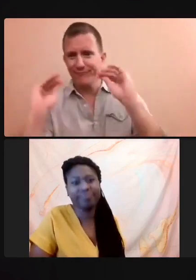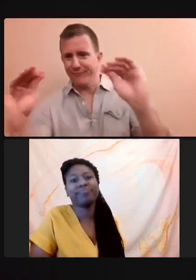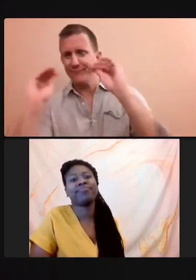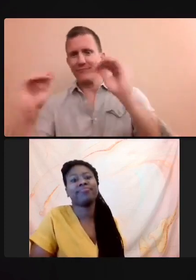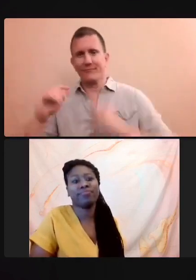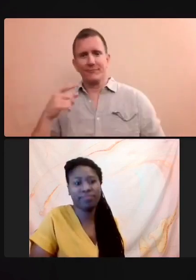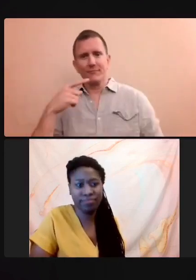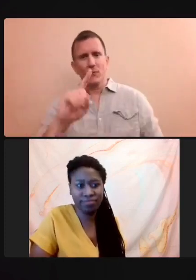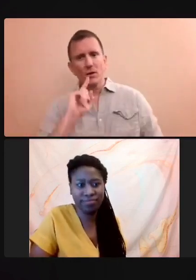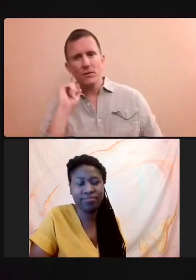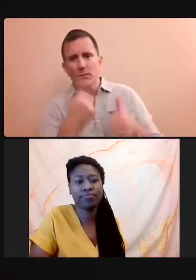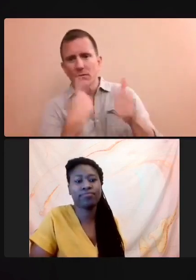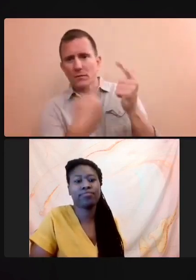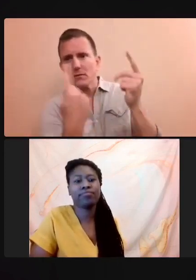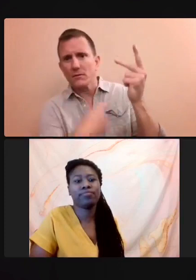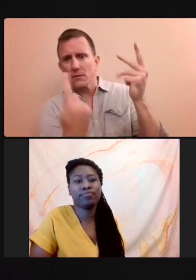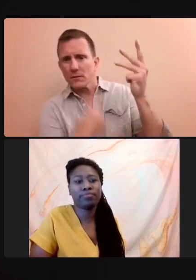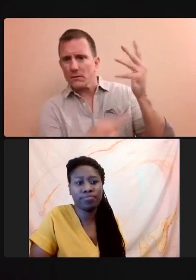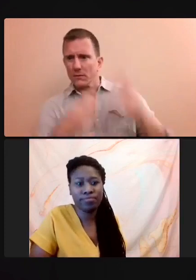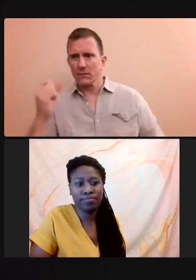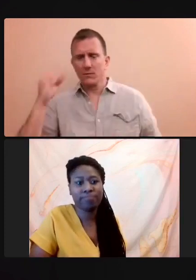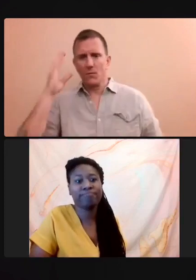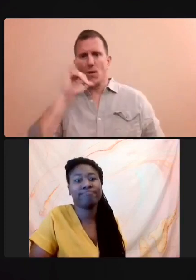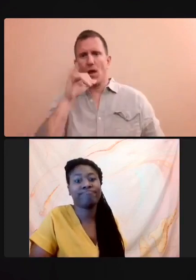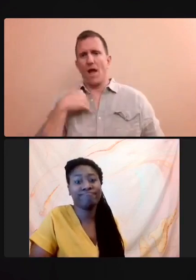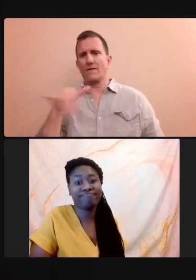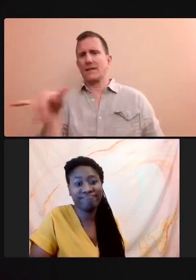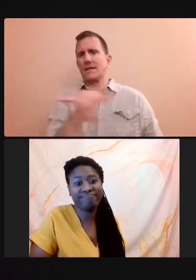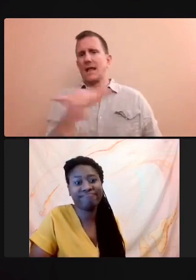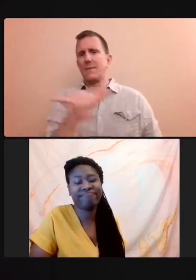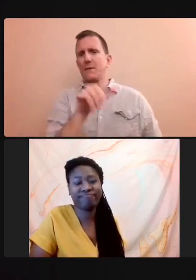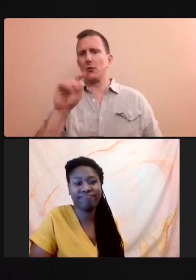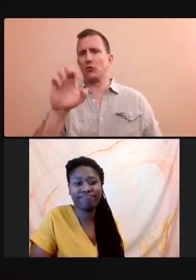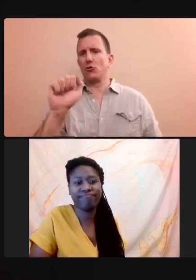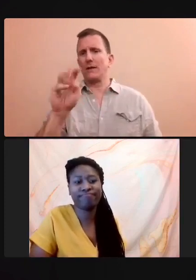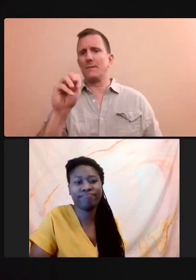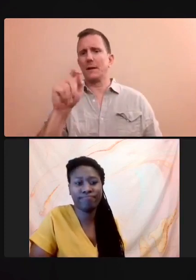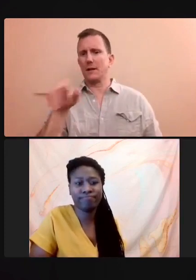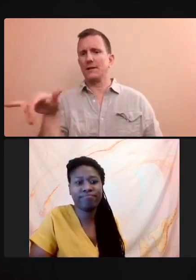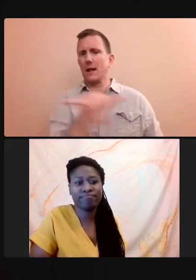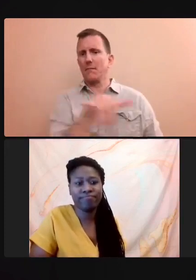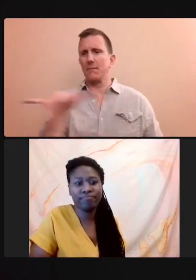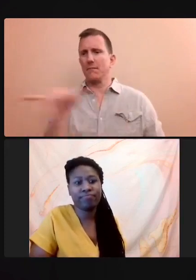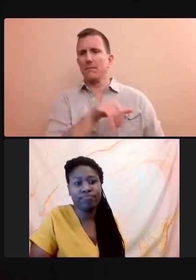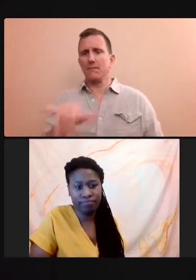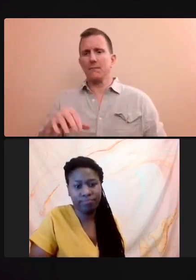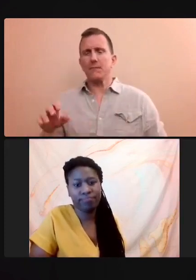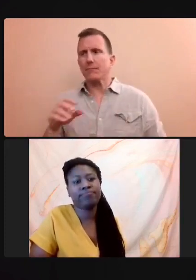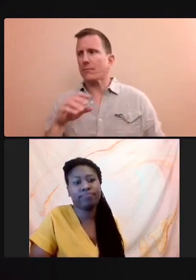I think we need to have a fair question. Ask that not just the deaf people, but actually we should be asking that, too, hearing people.